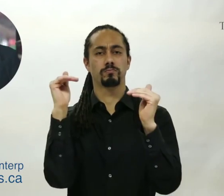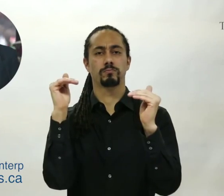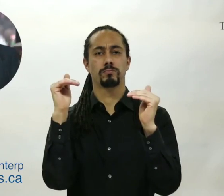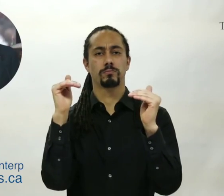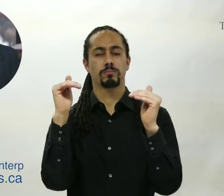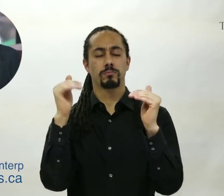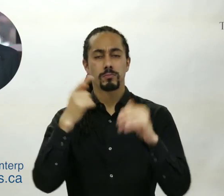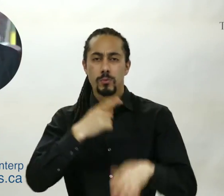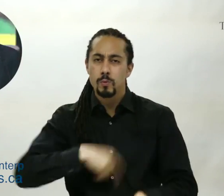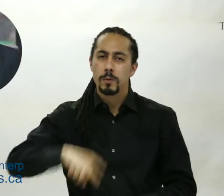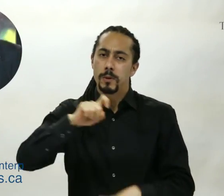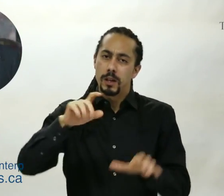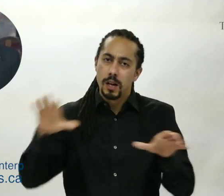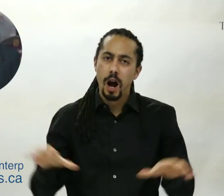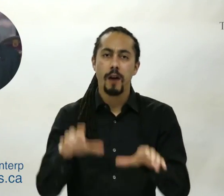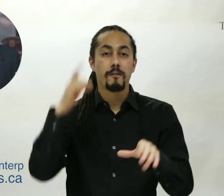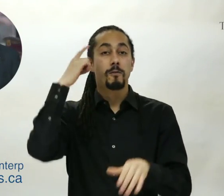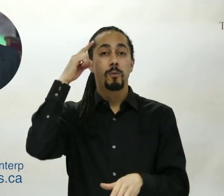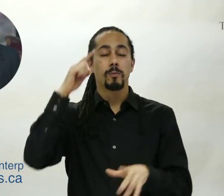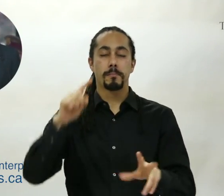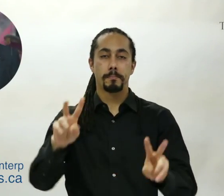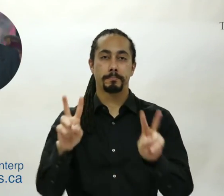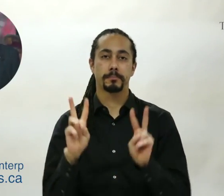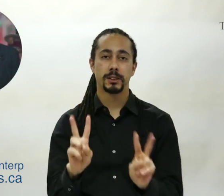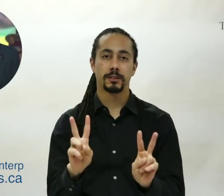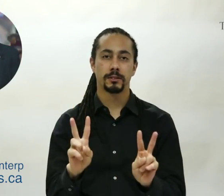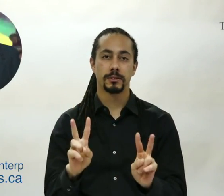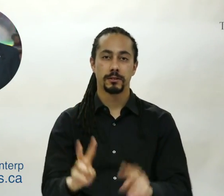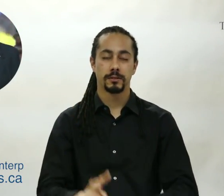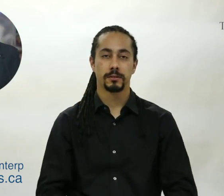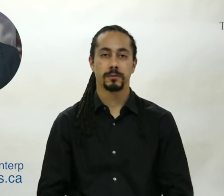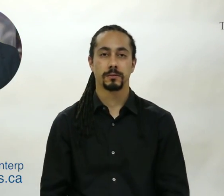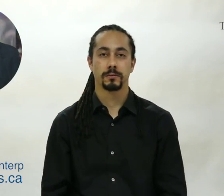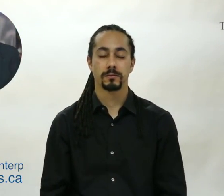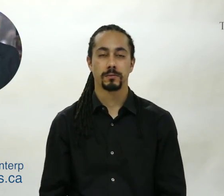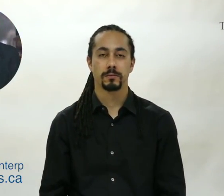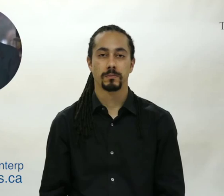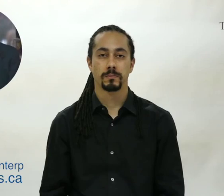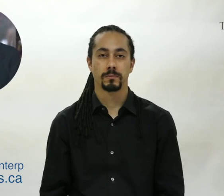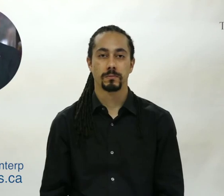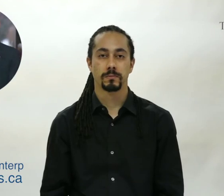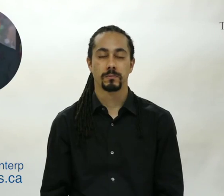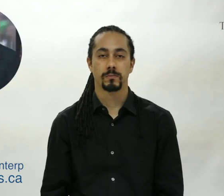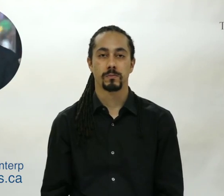We, too, must act on behalf of peace. There are too many people who happily embrace